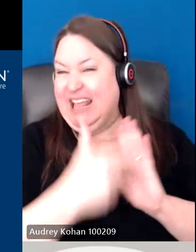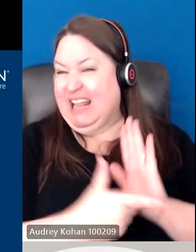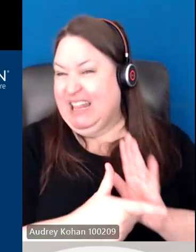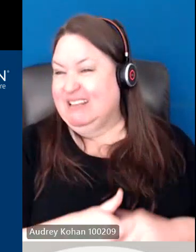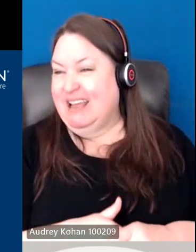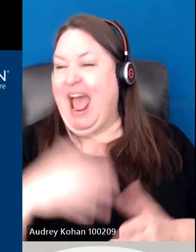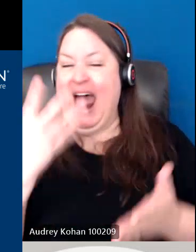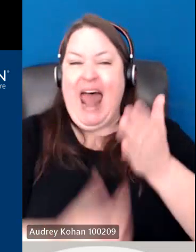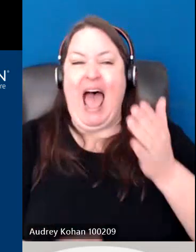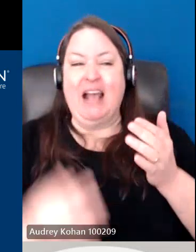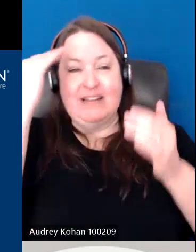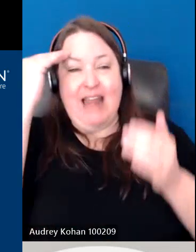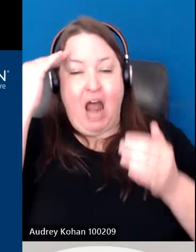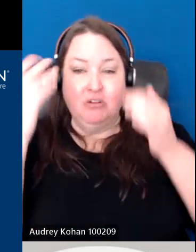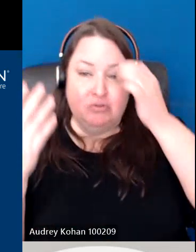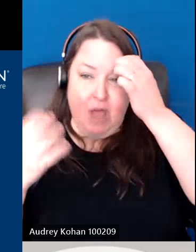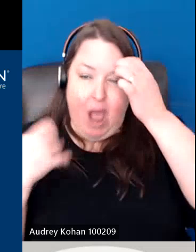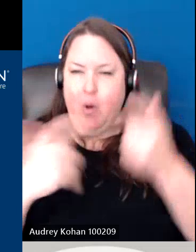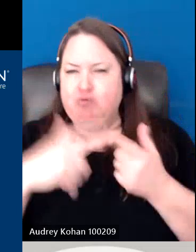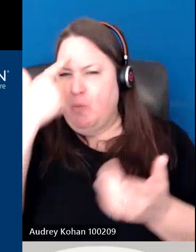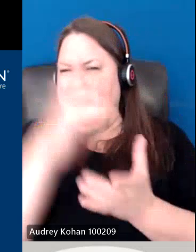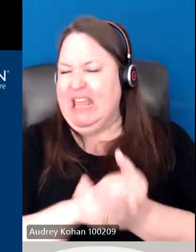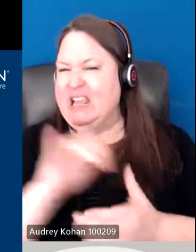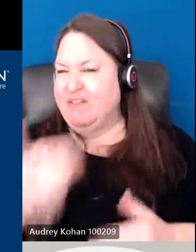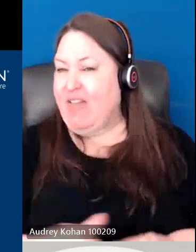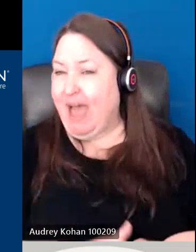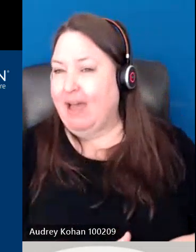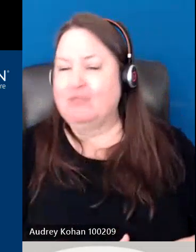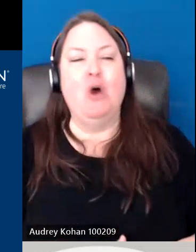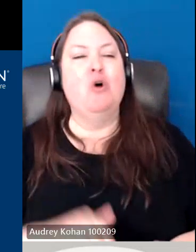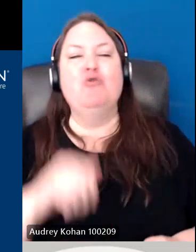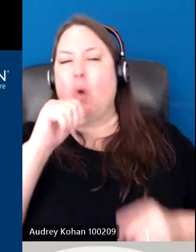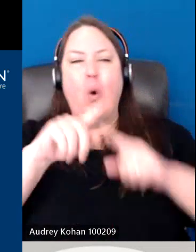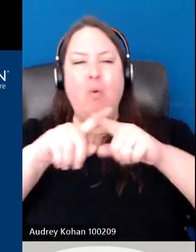of knowledge at least I'd like to believe that okay so don't rely on minor children unless it's